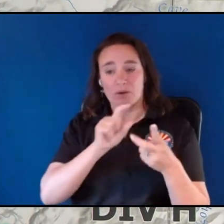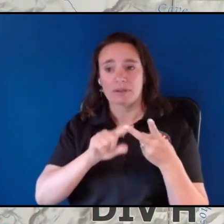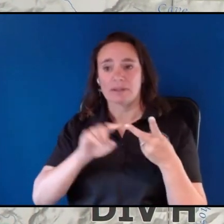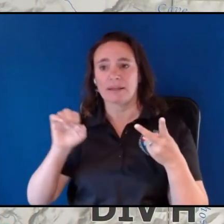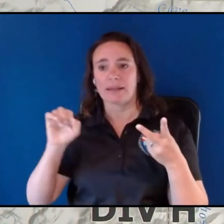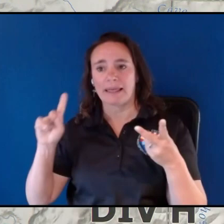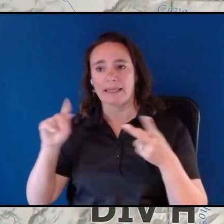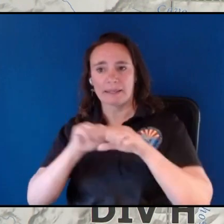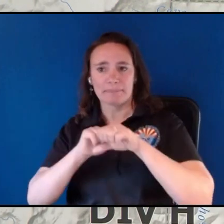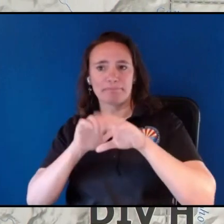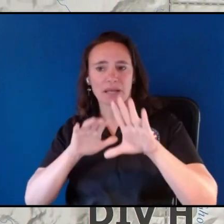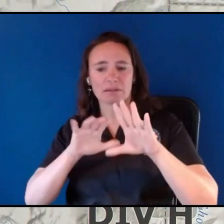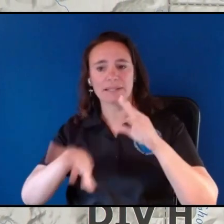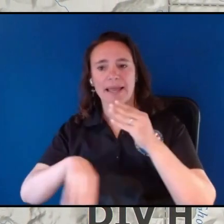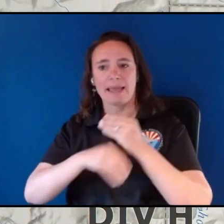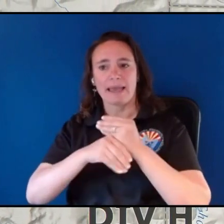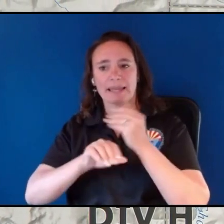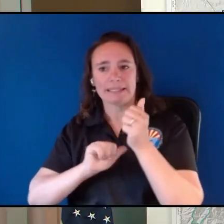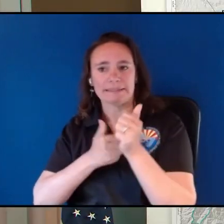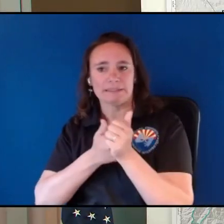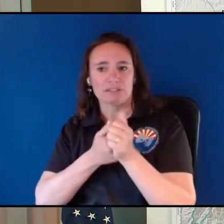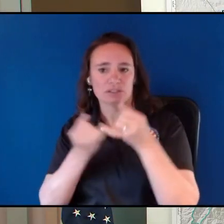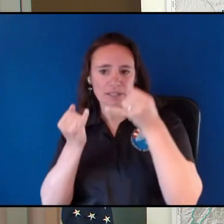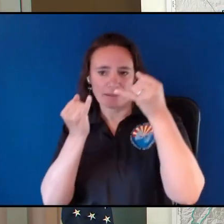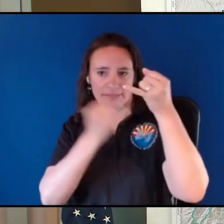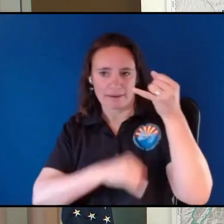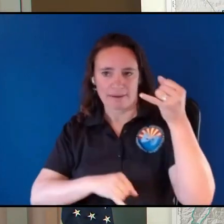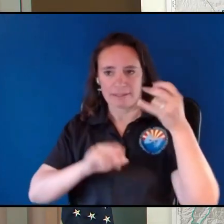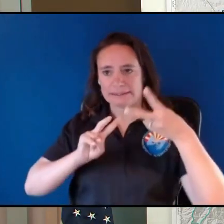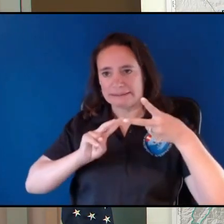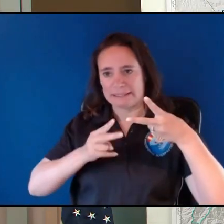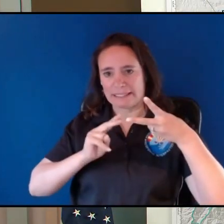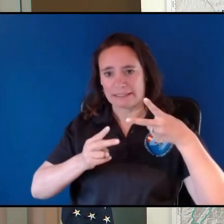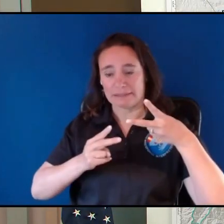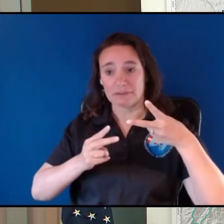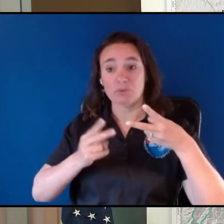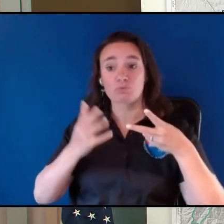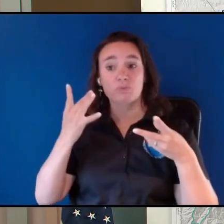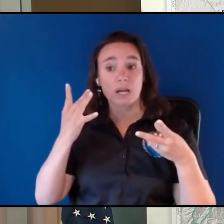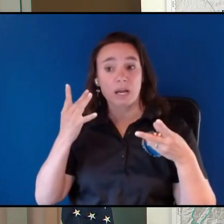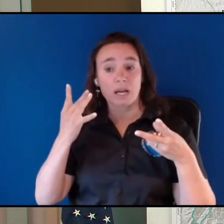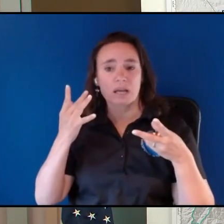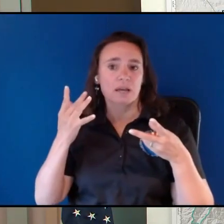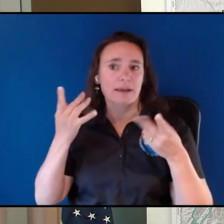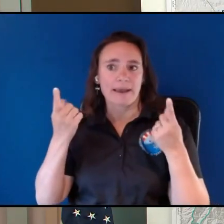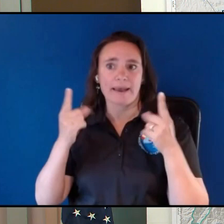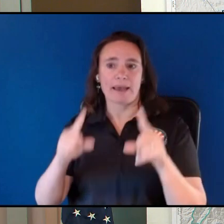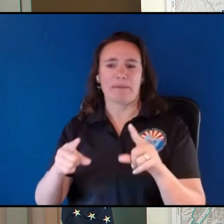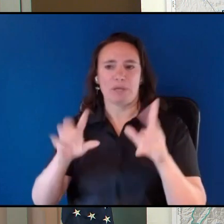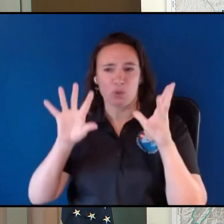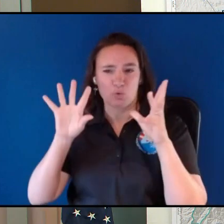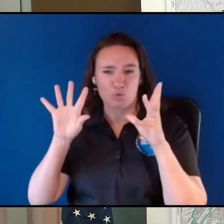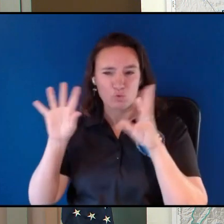Why do we do that? If we get adverse winds. So, predominantly, we get a favorable westerly wind.